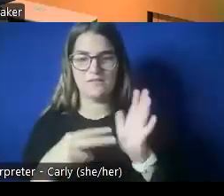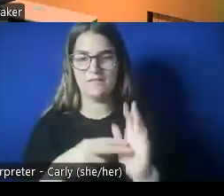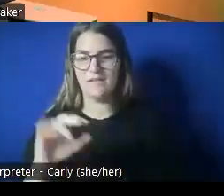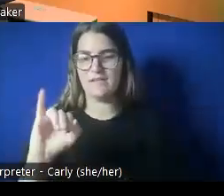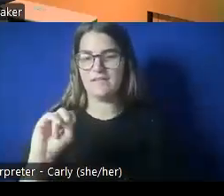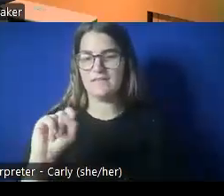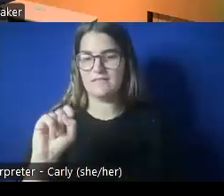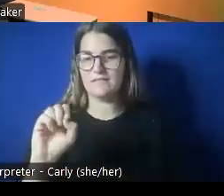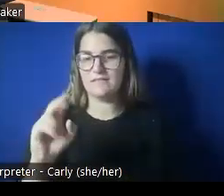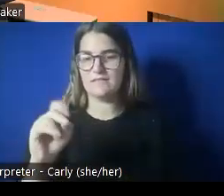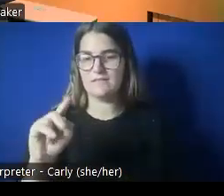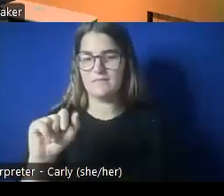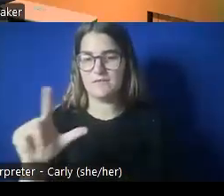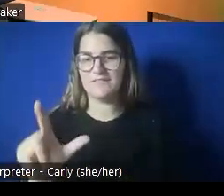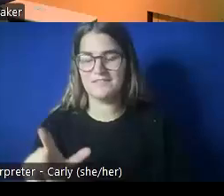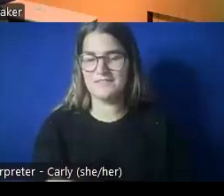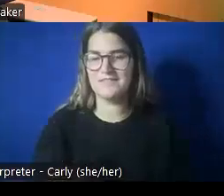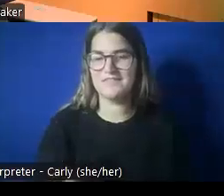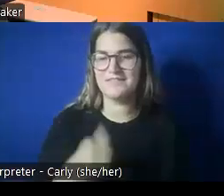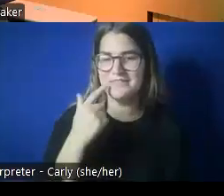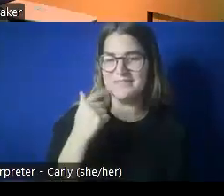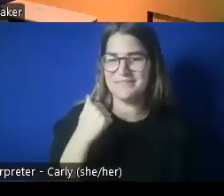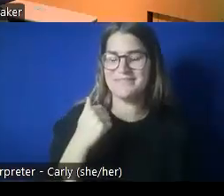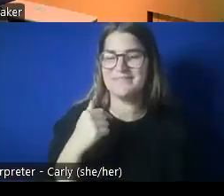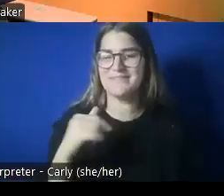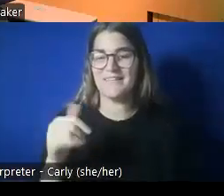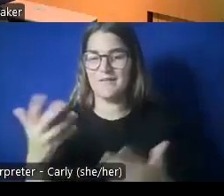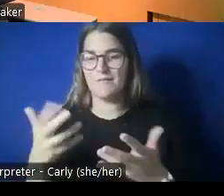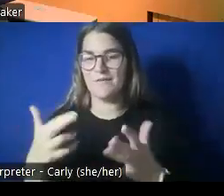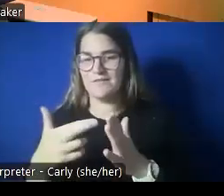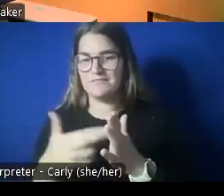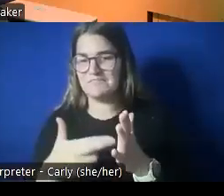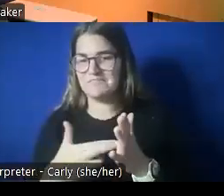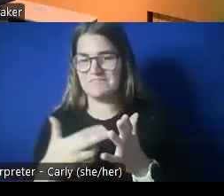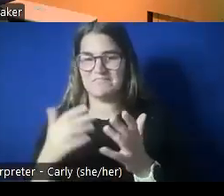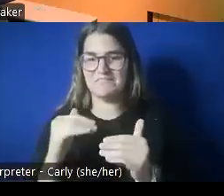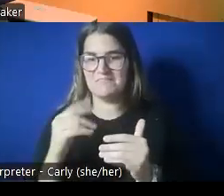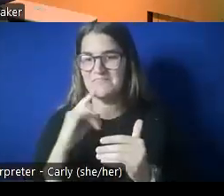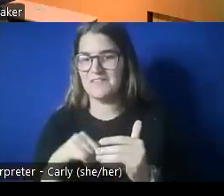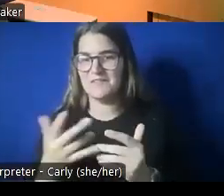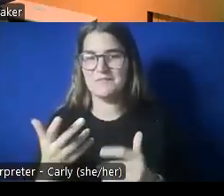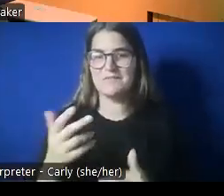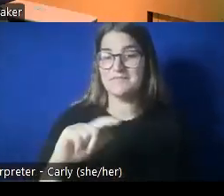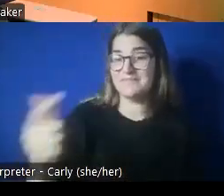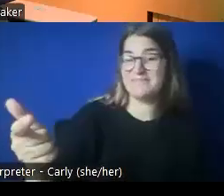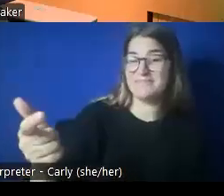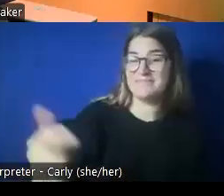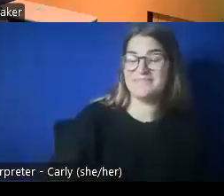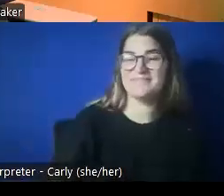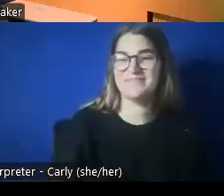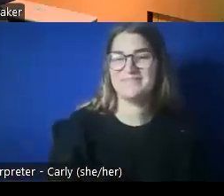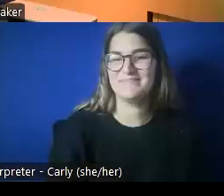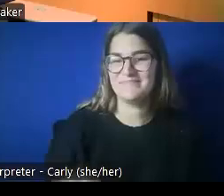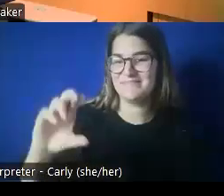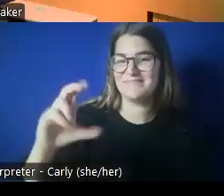violence oh like what are the parameters around that I'll let you take that one if there is a